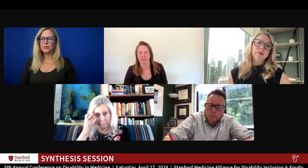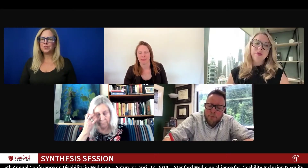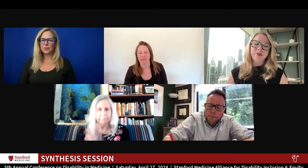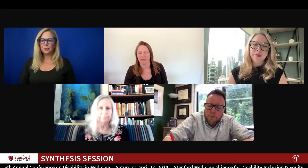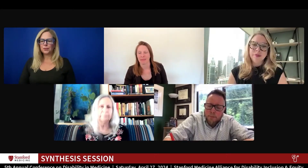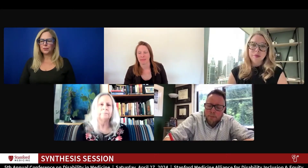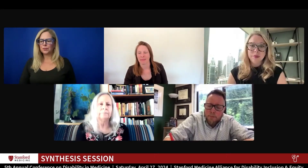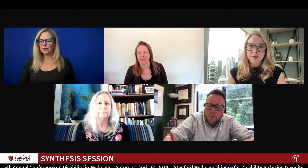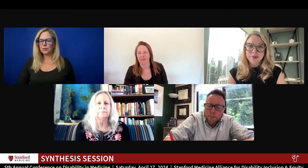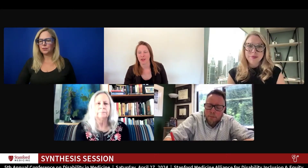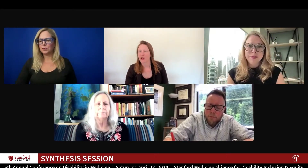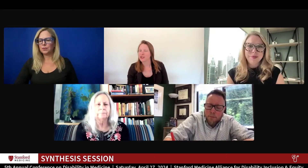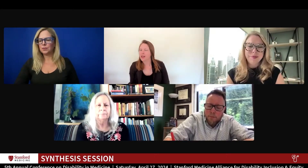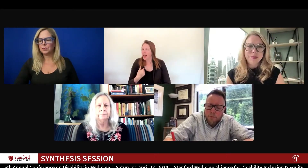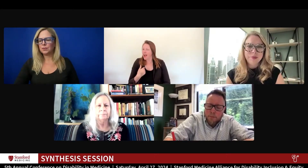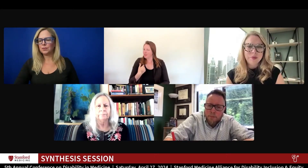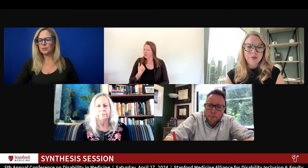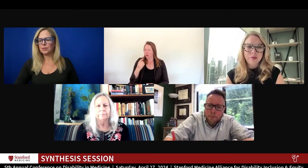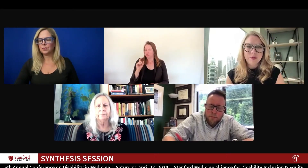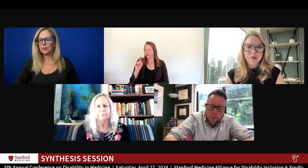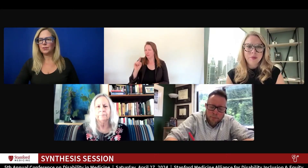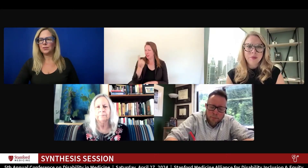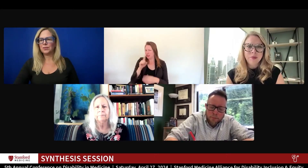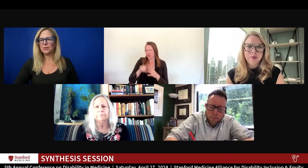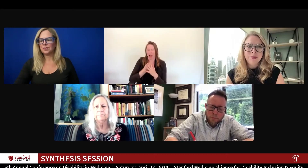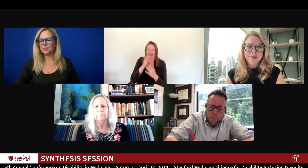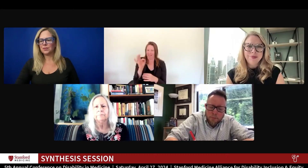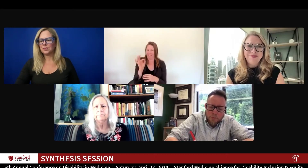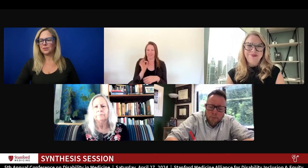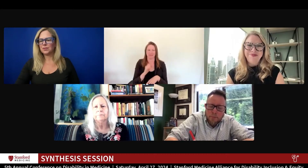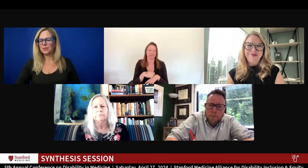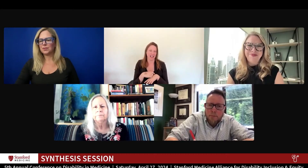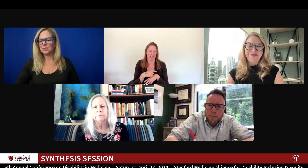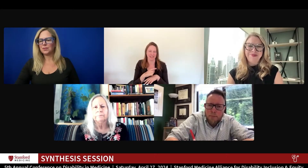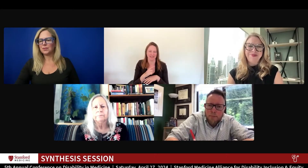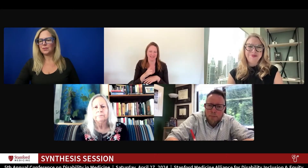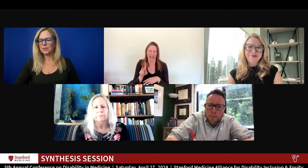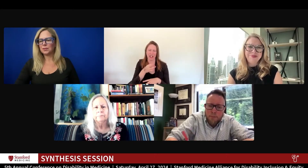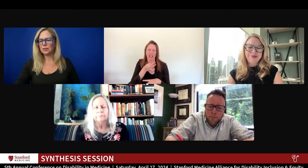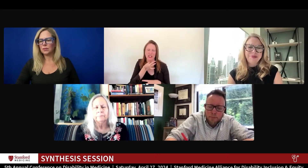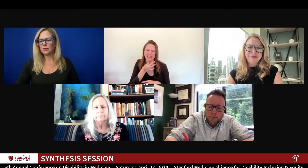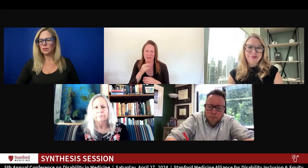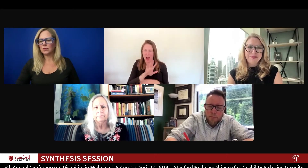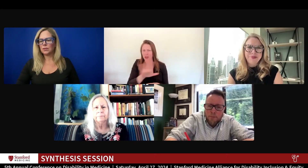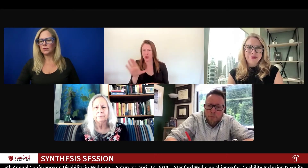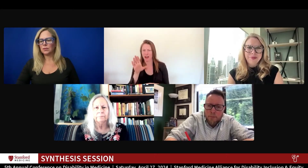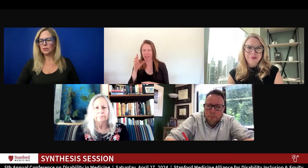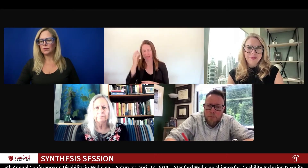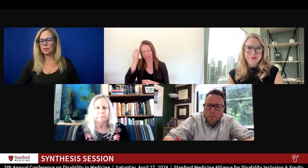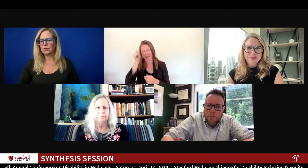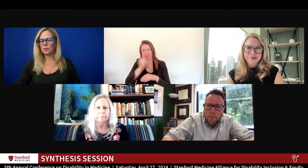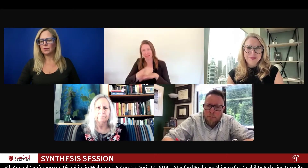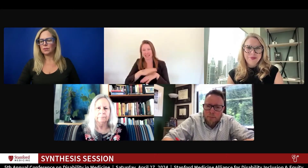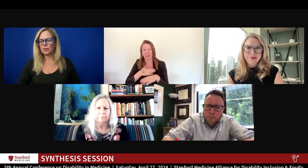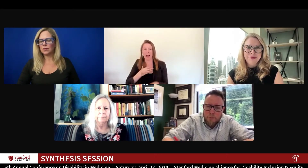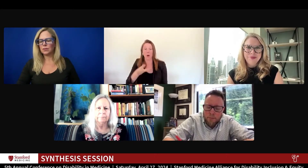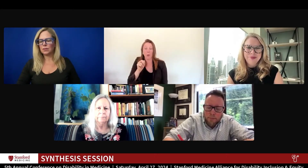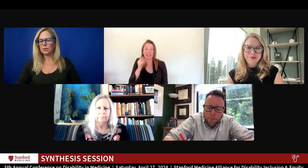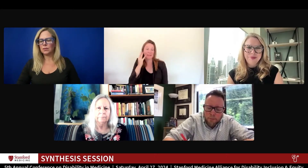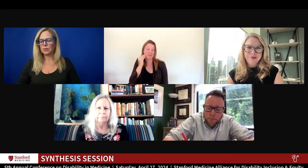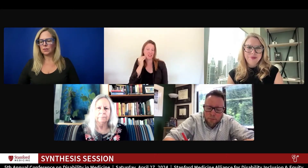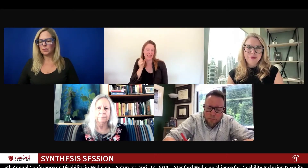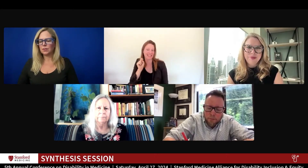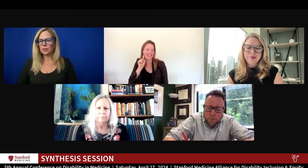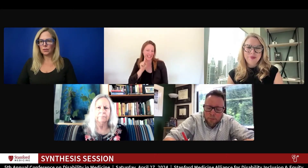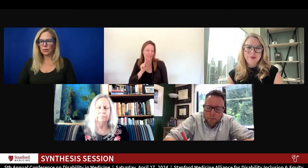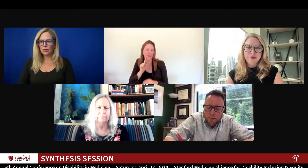health care system. So first, to start off, I am really interested in hearing your thoughts,